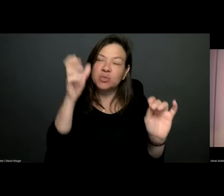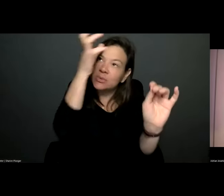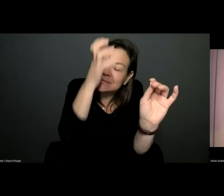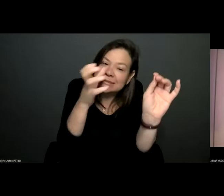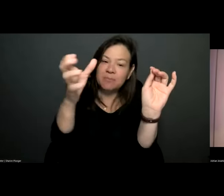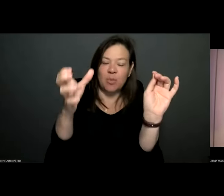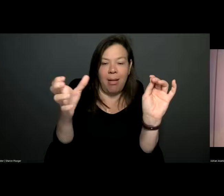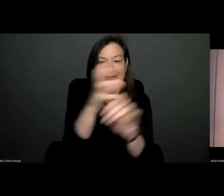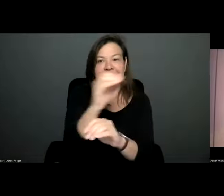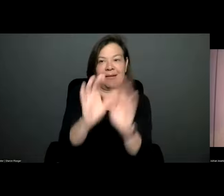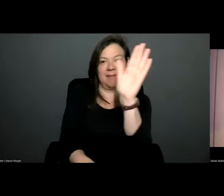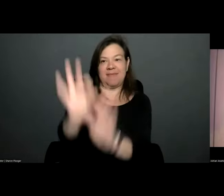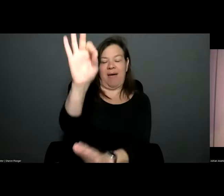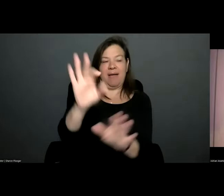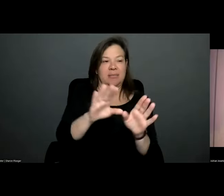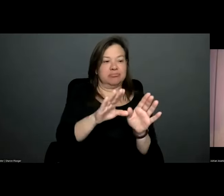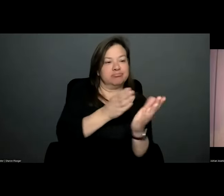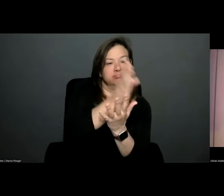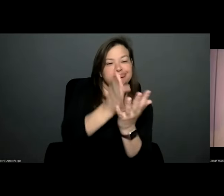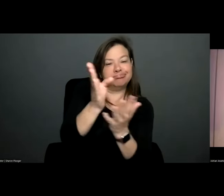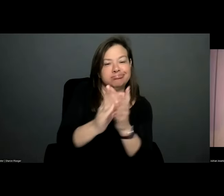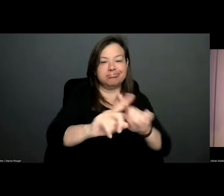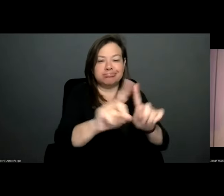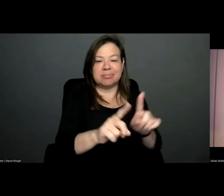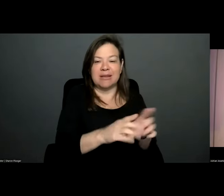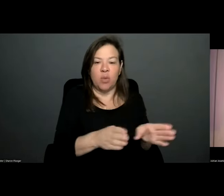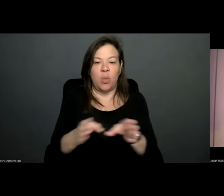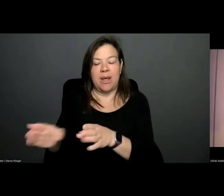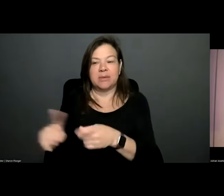and try to find different ways to be able to understand